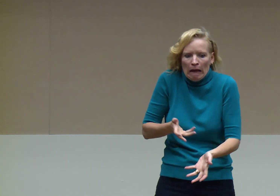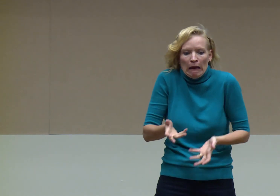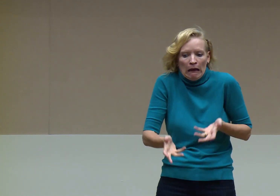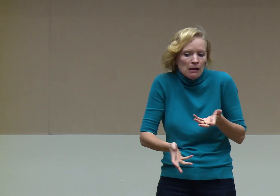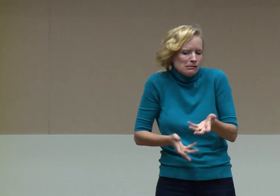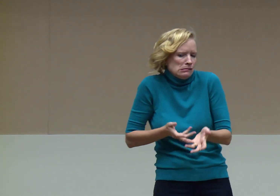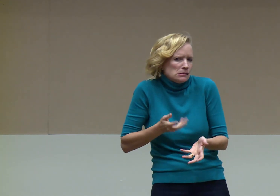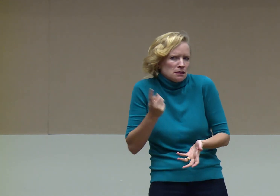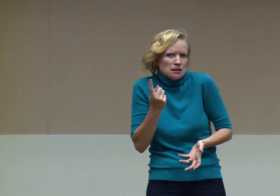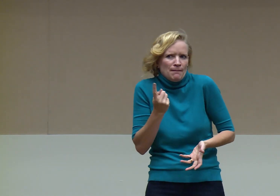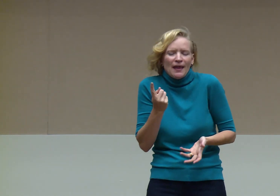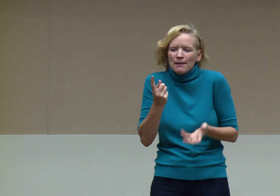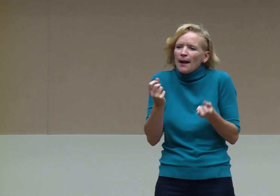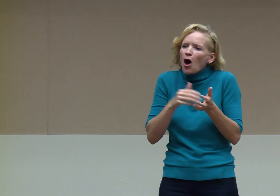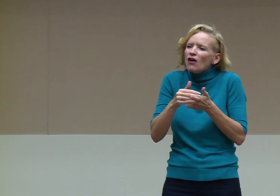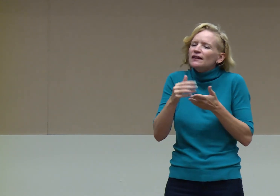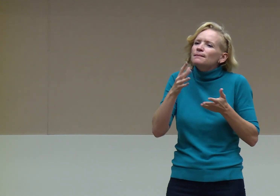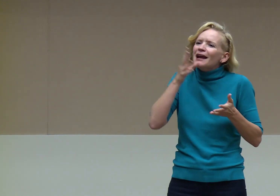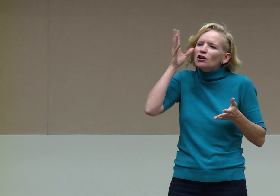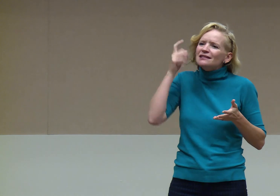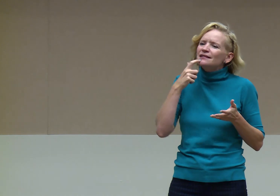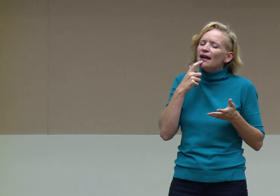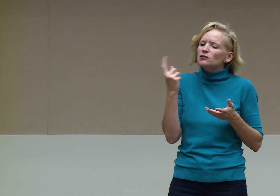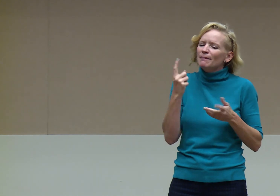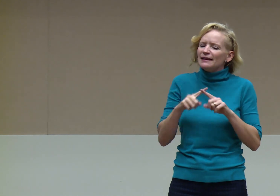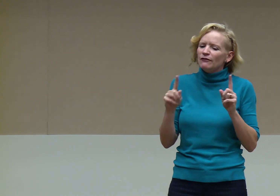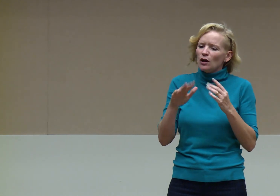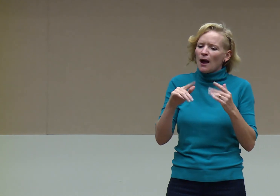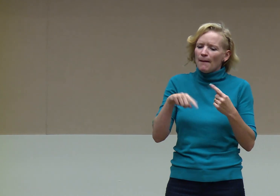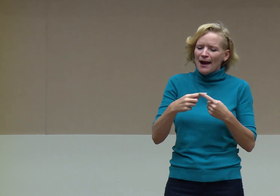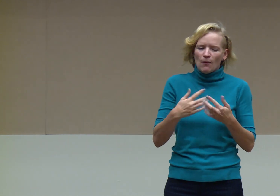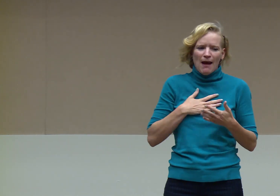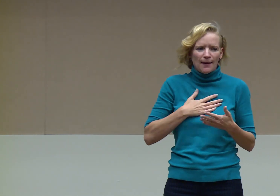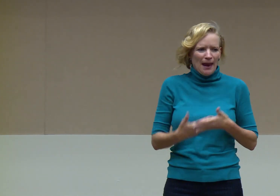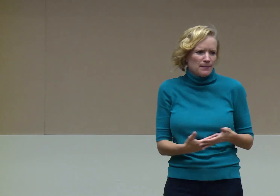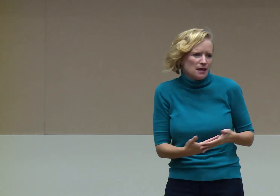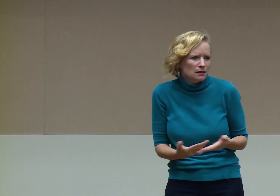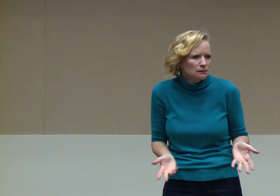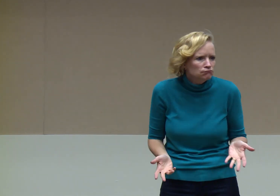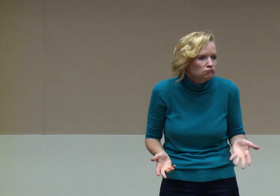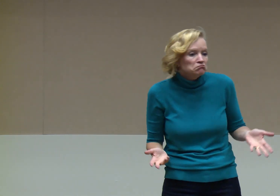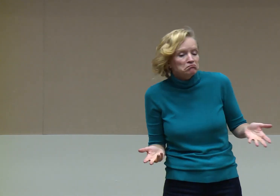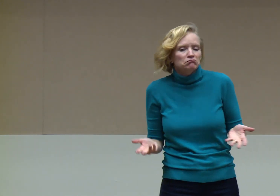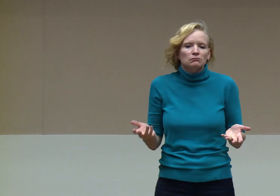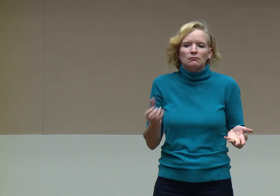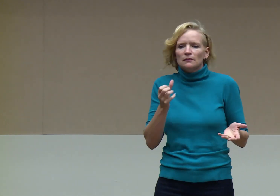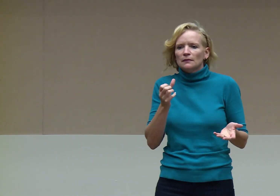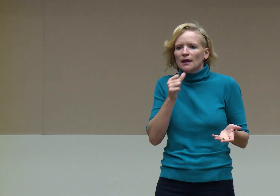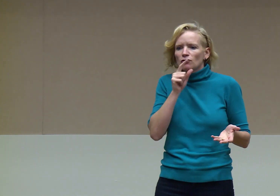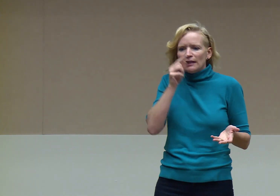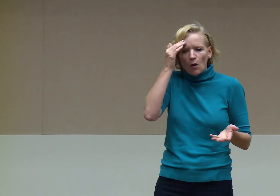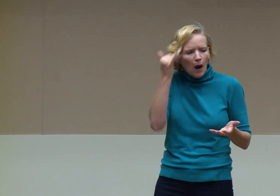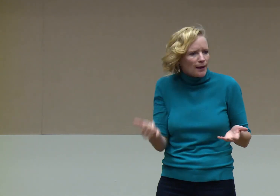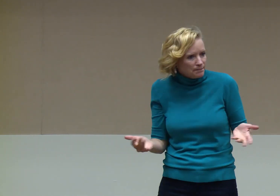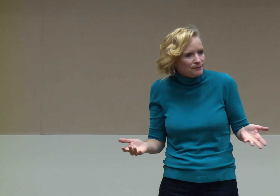and interaction with the baby. Often parents would say, "There's something different about my baby.